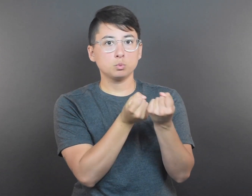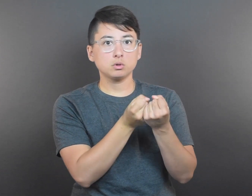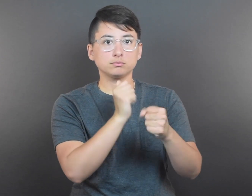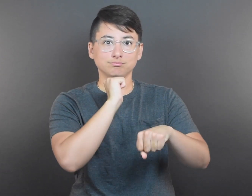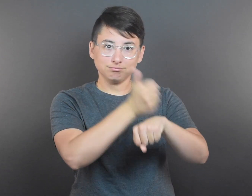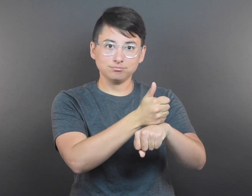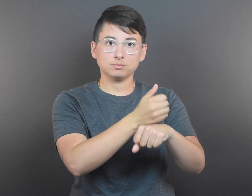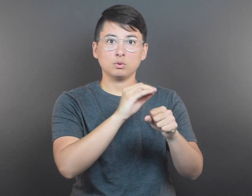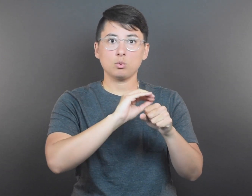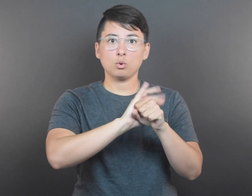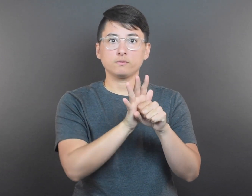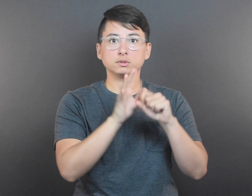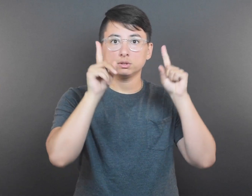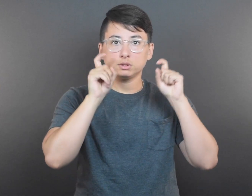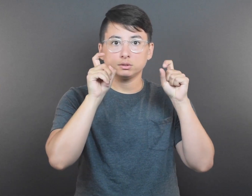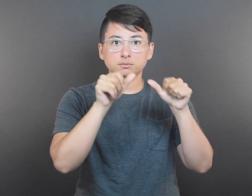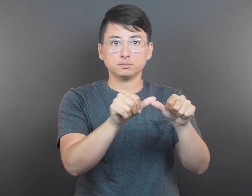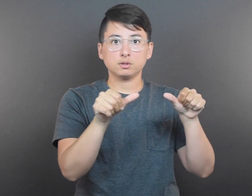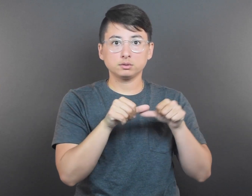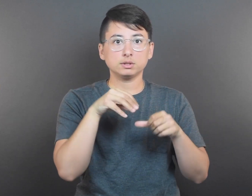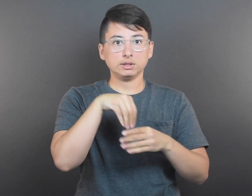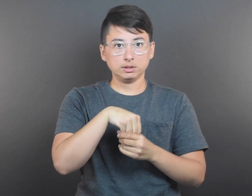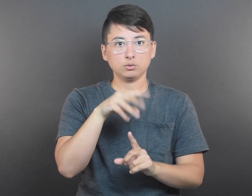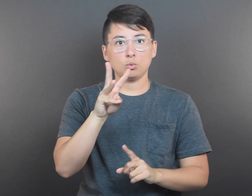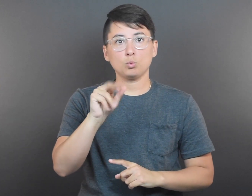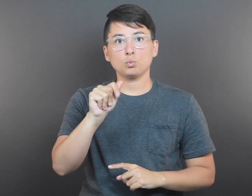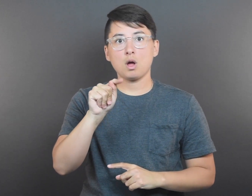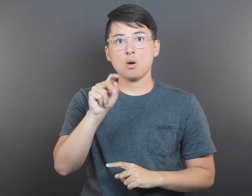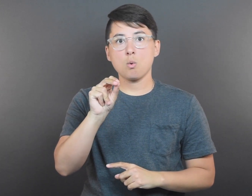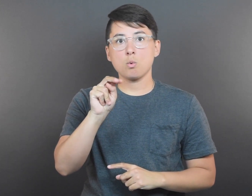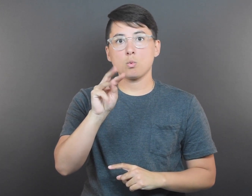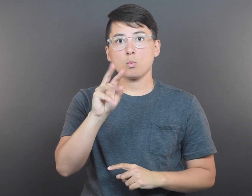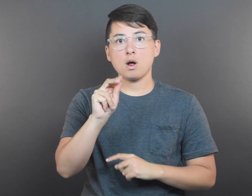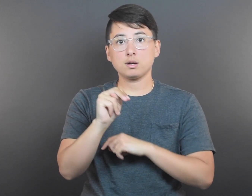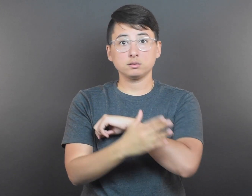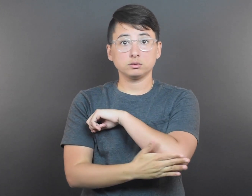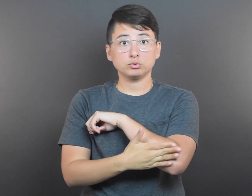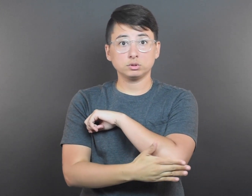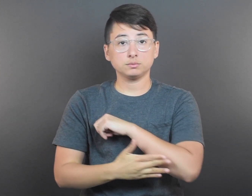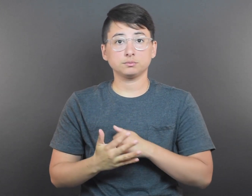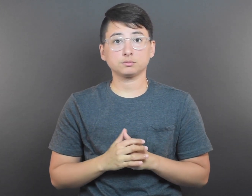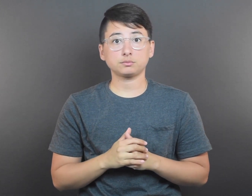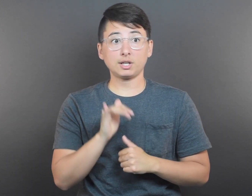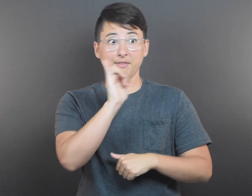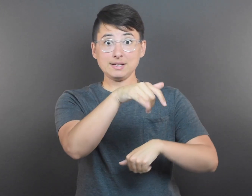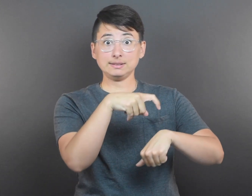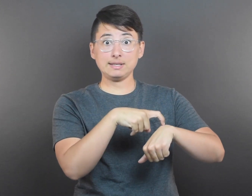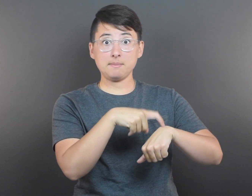up COVID-19 testing sites in Watonwan County.